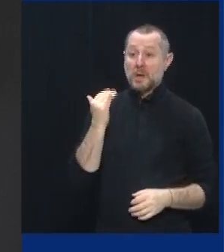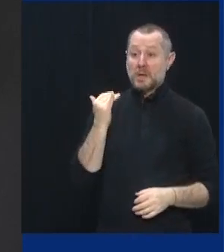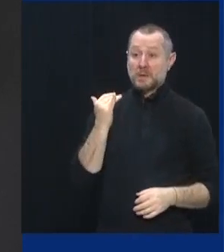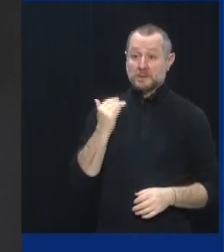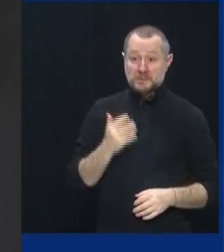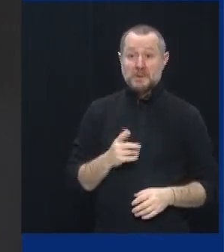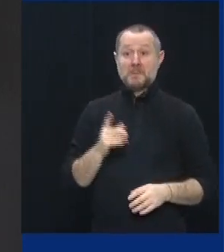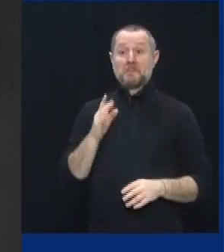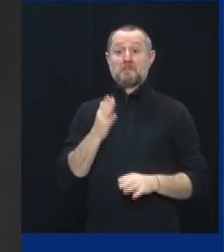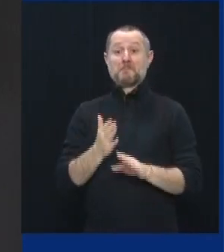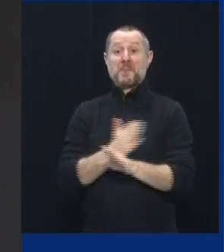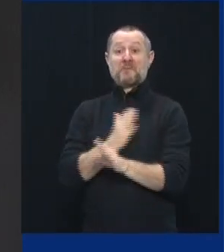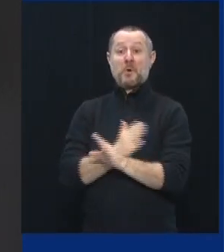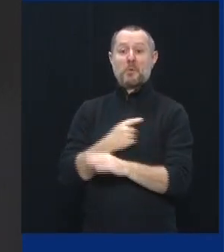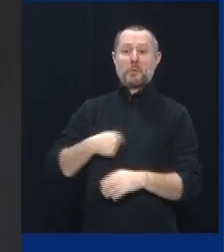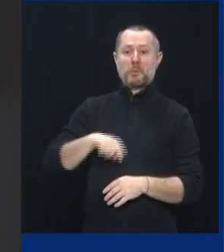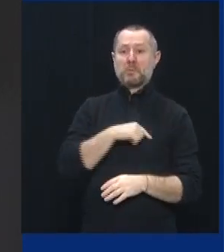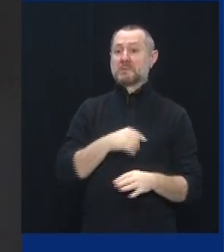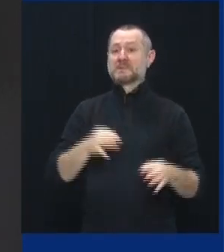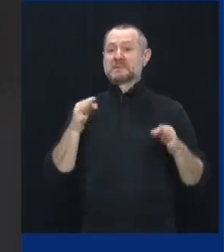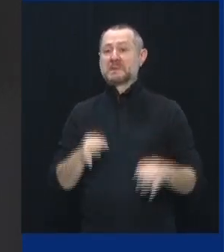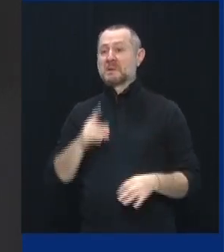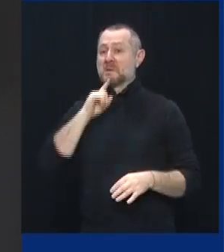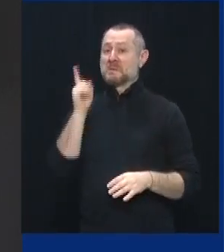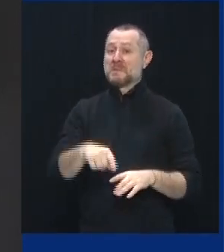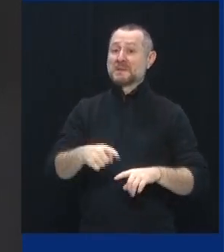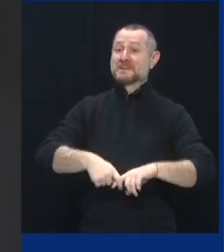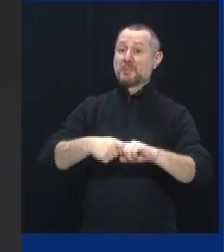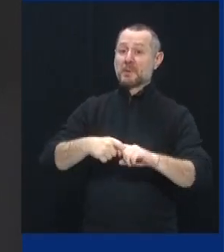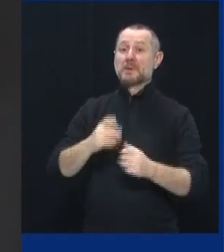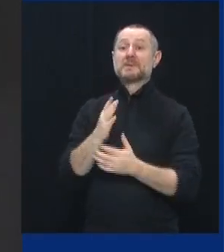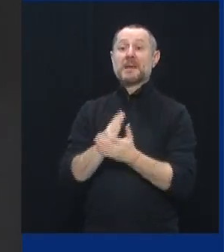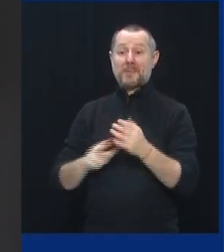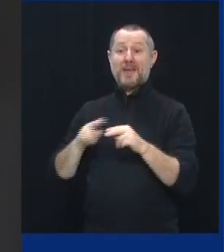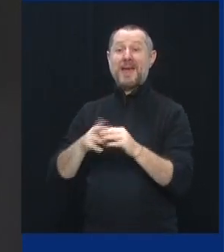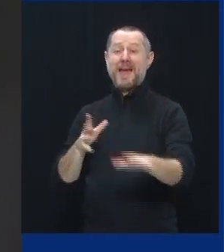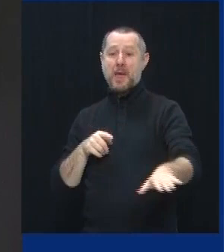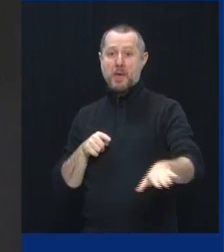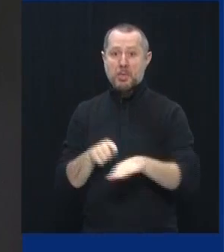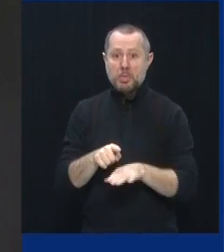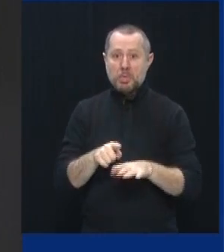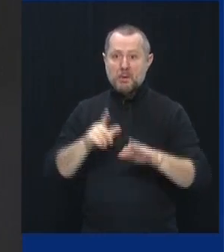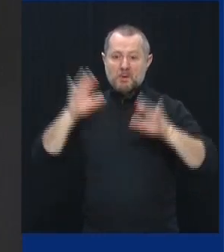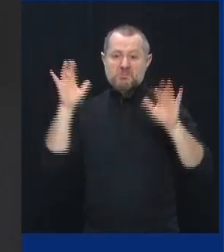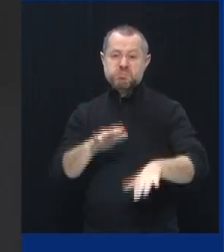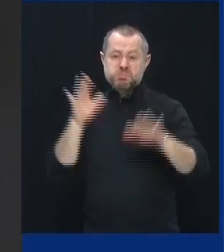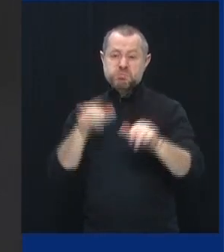ISLAND RAILROAD YESTERDAY WAS CLEARLY THE RIGHT ONE.